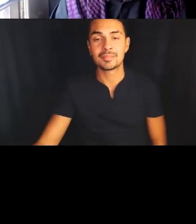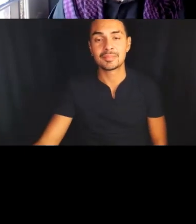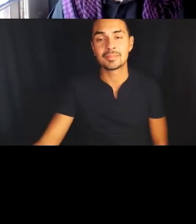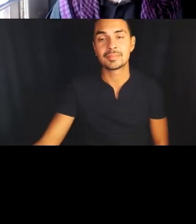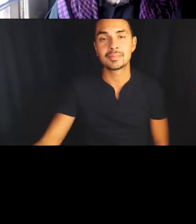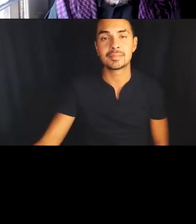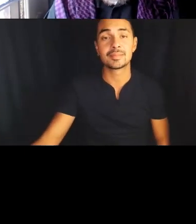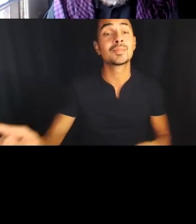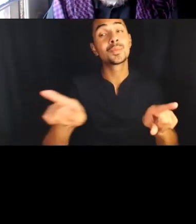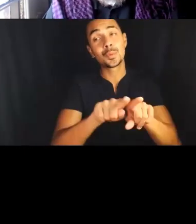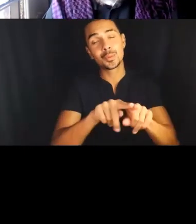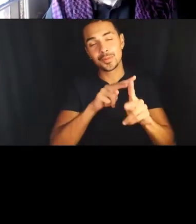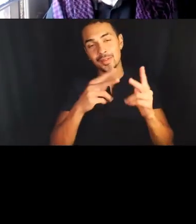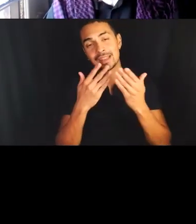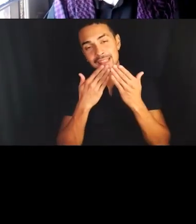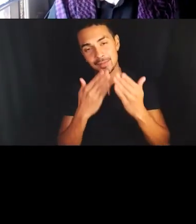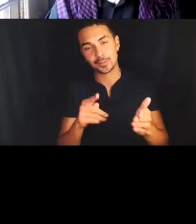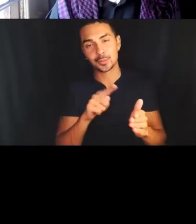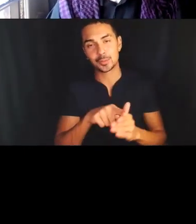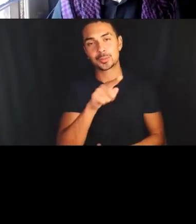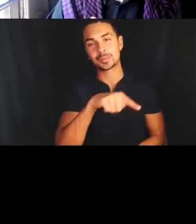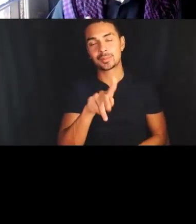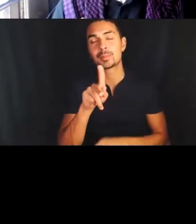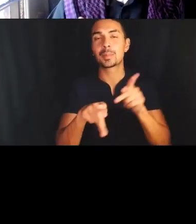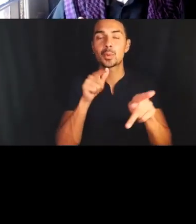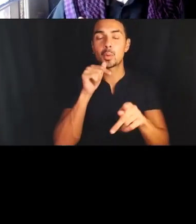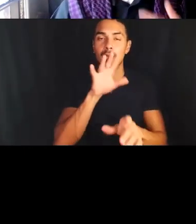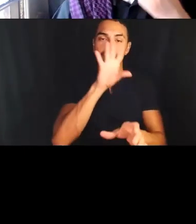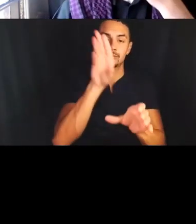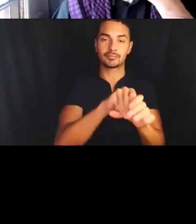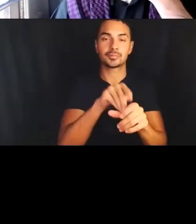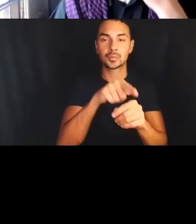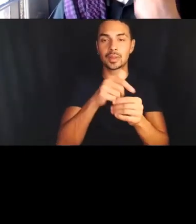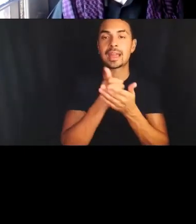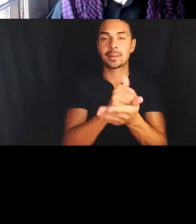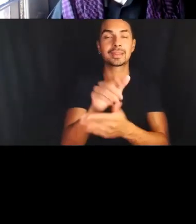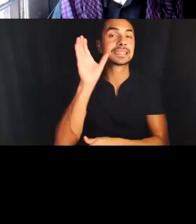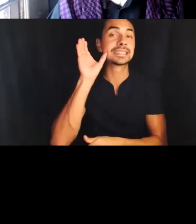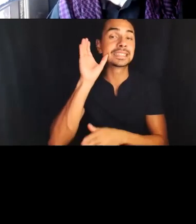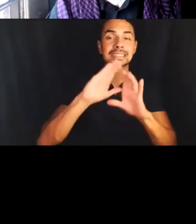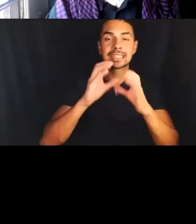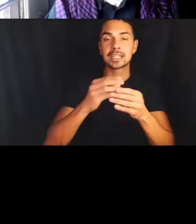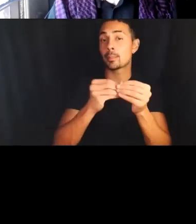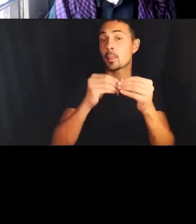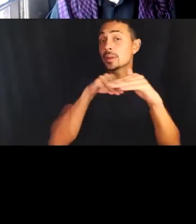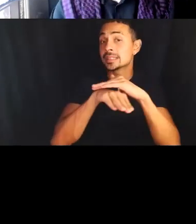And we're also really grateful to the folks that have made these listening sessions more accessible.